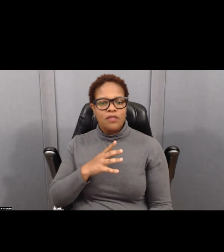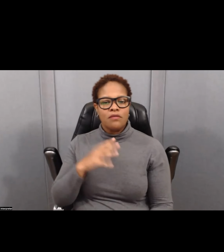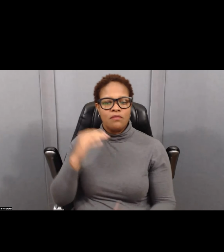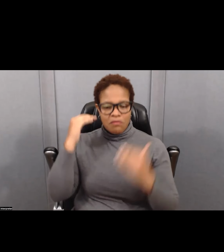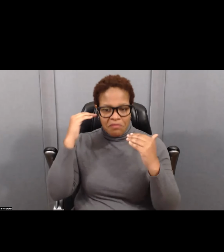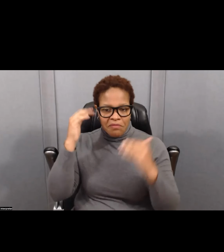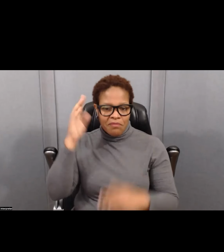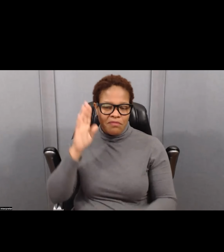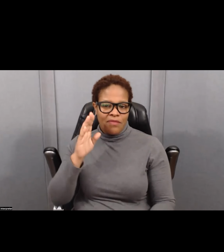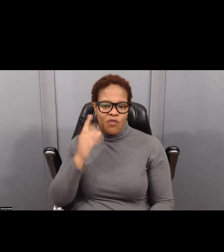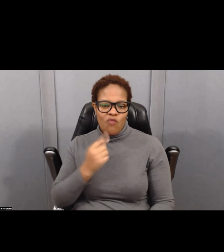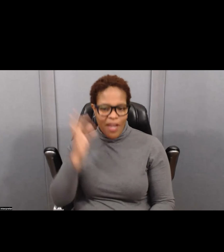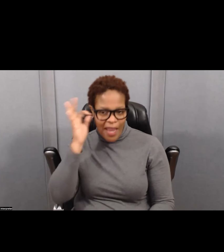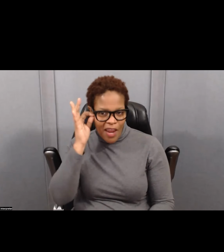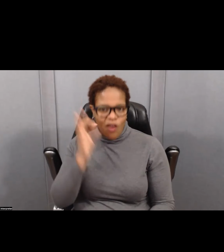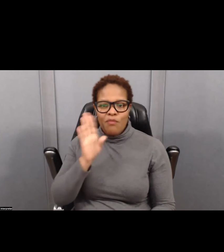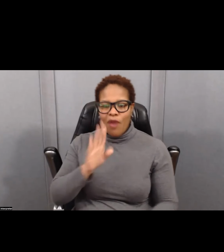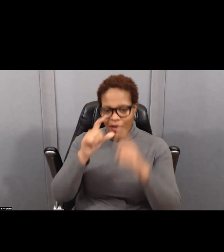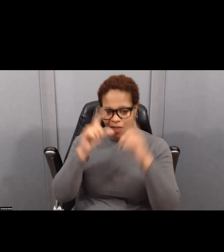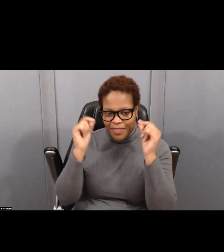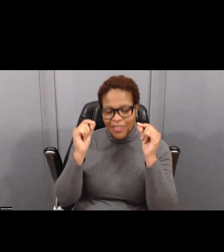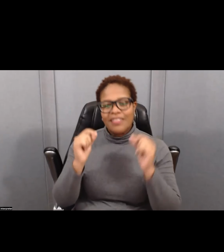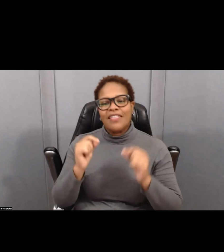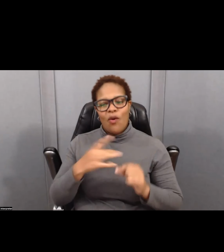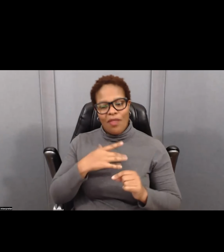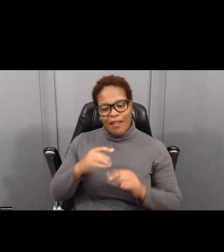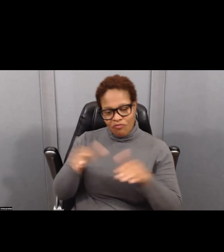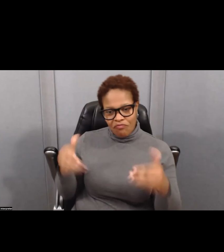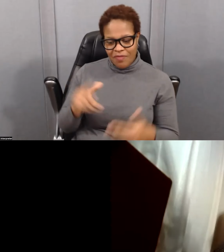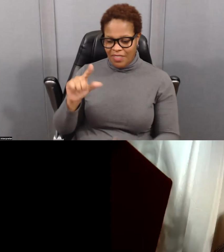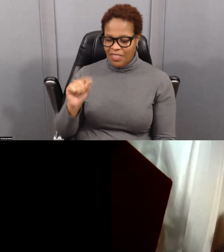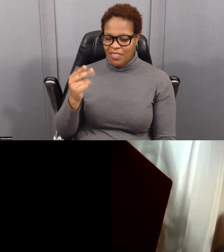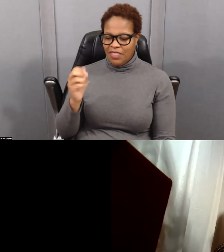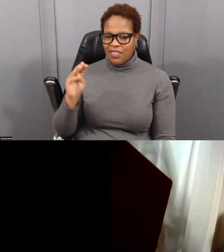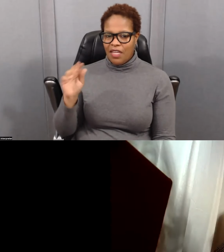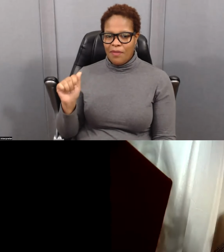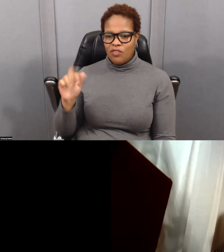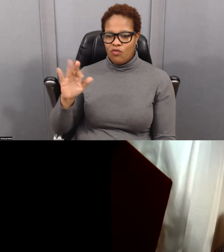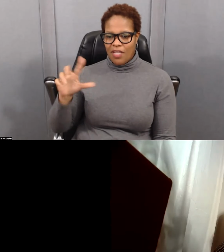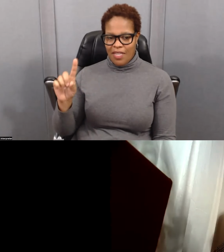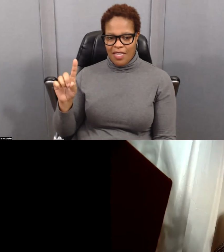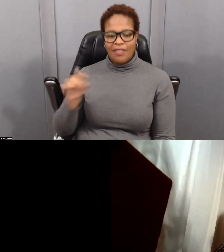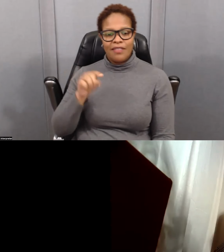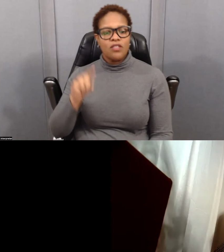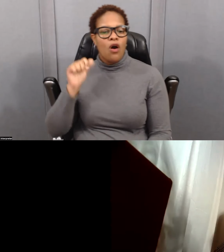And it is my pleasure to introduce Thomas Reed to you today. Thomas is an audio producer, voice over talent,